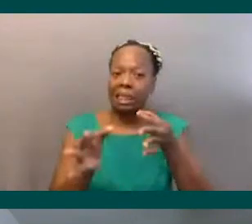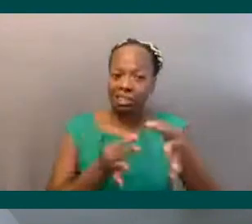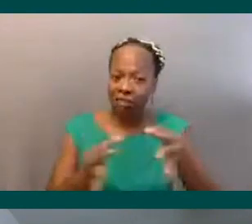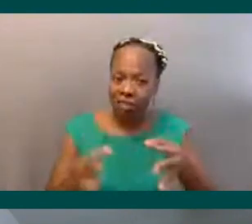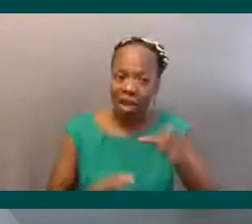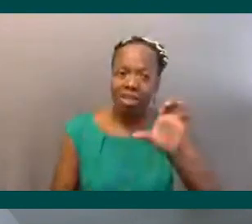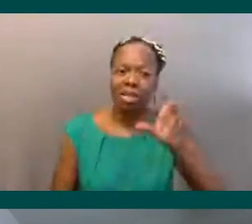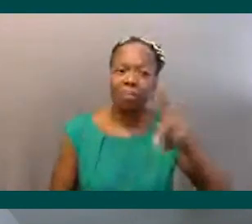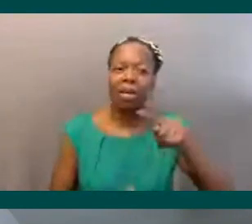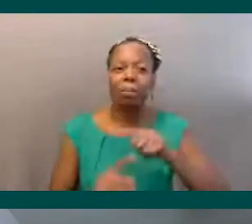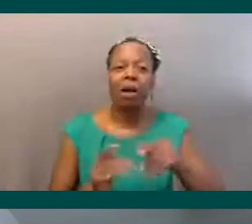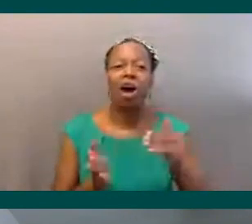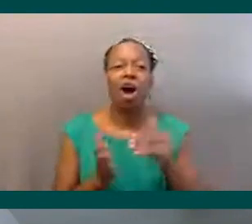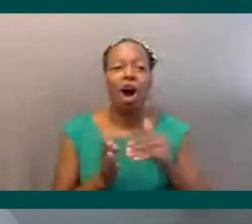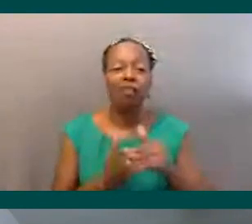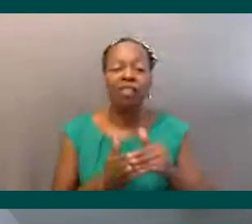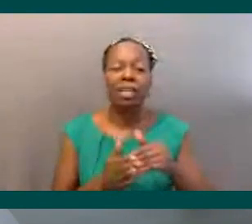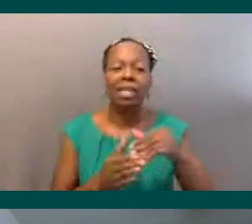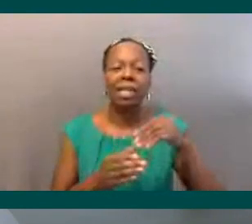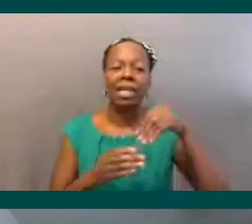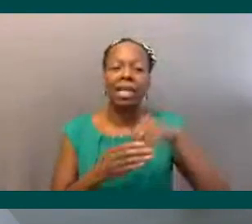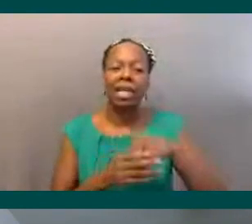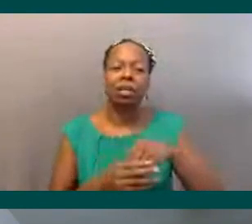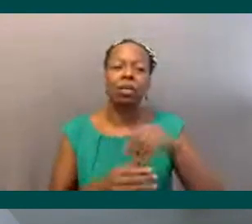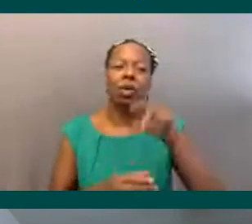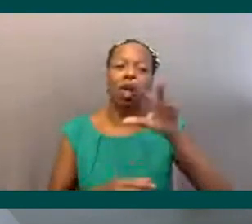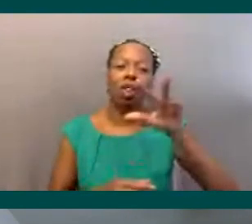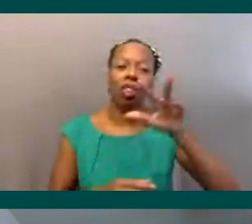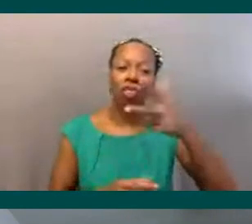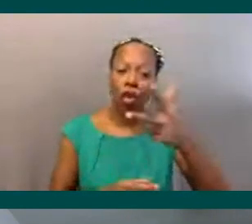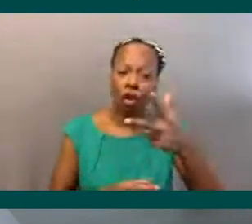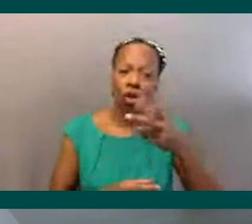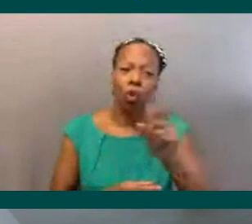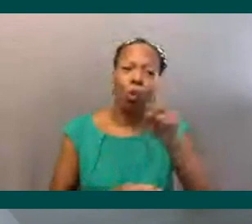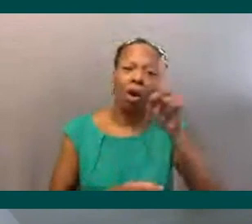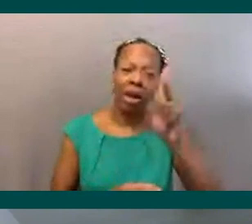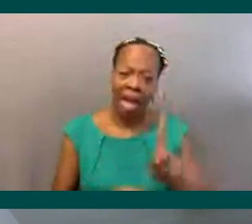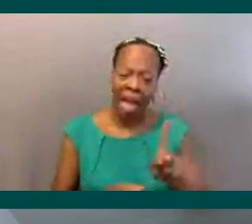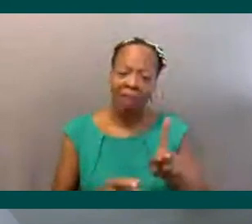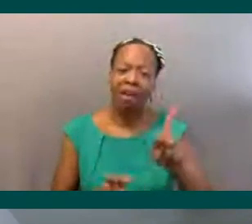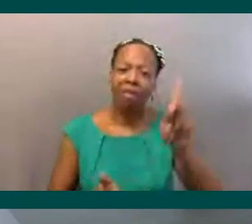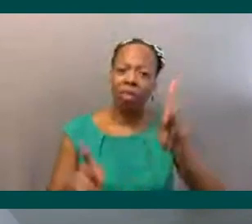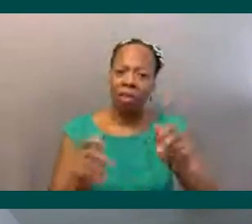in anywhere between the third and a half of people, there's also headache